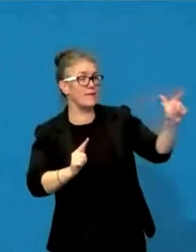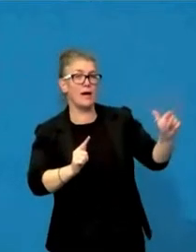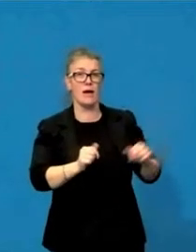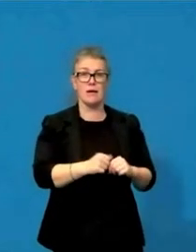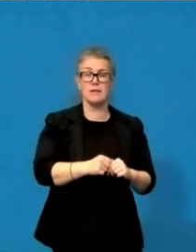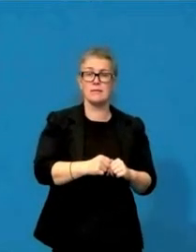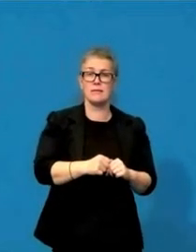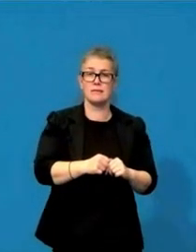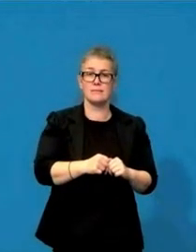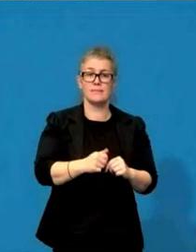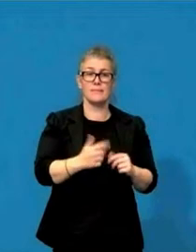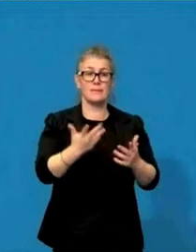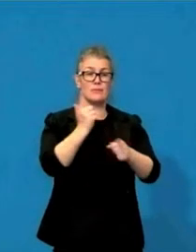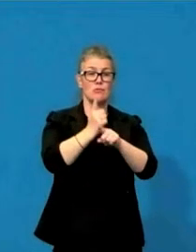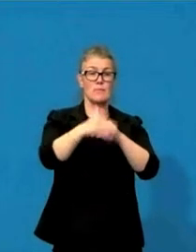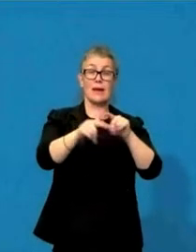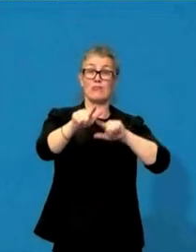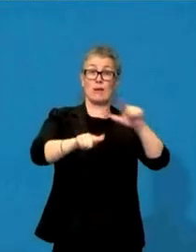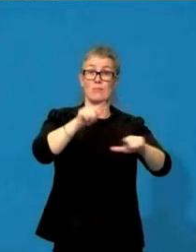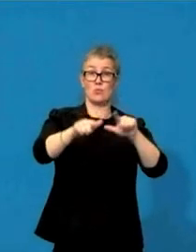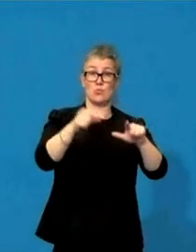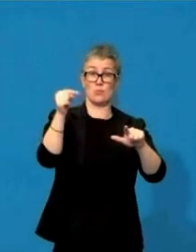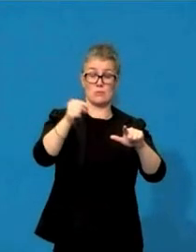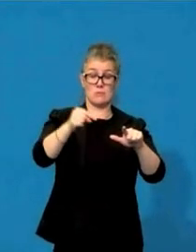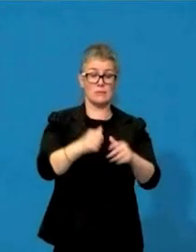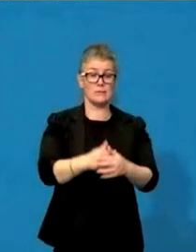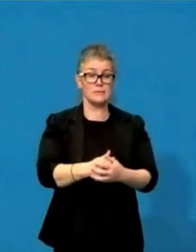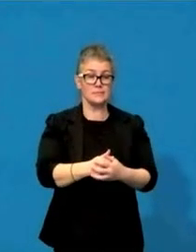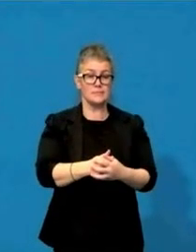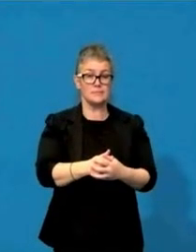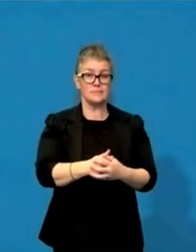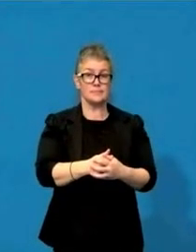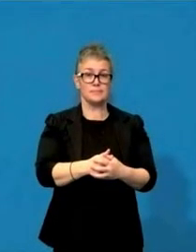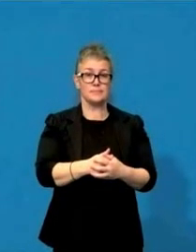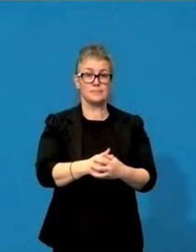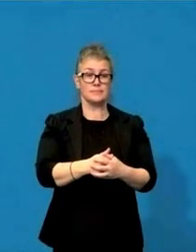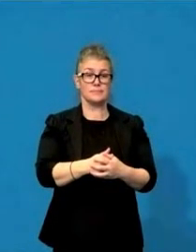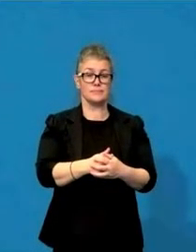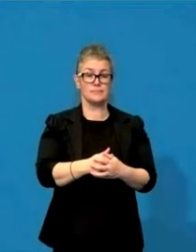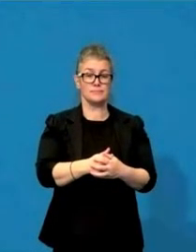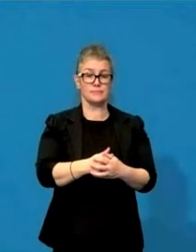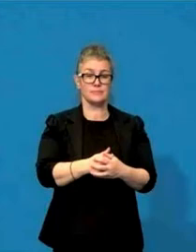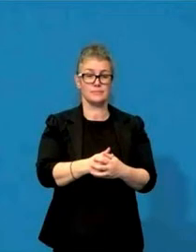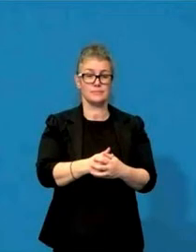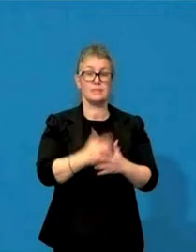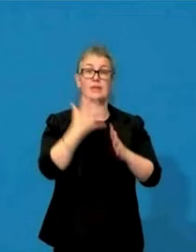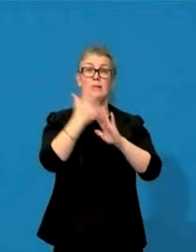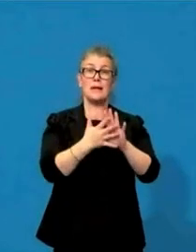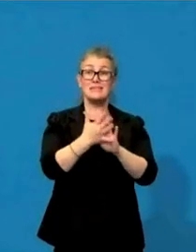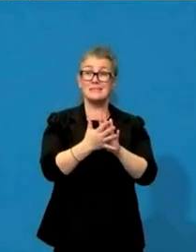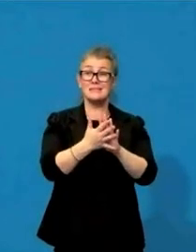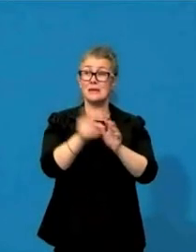about transporting - you know, bring participants into town to access services or